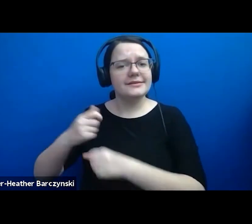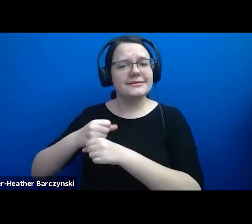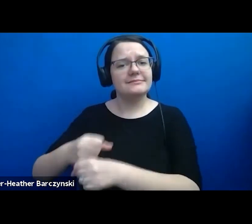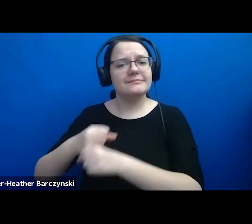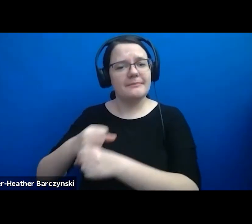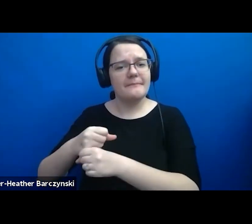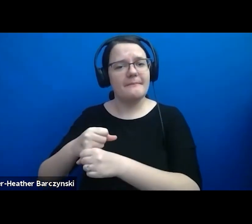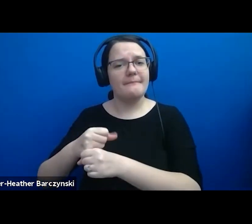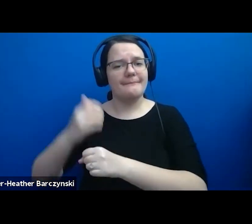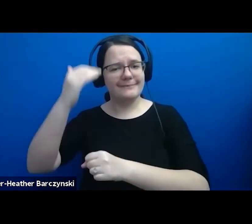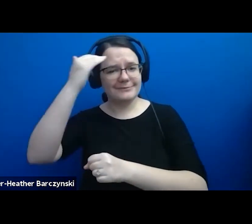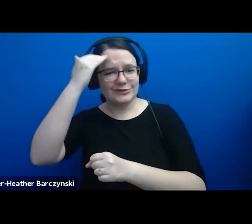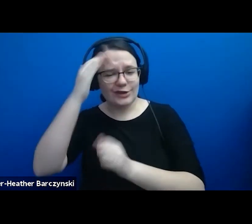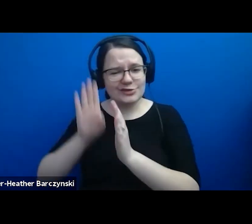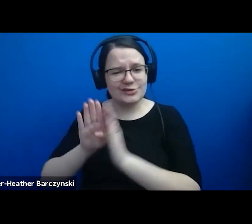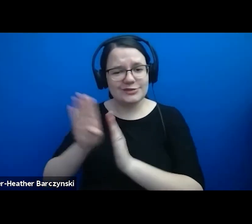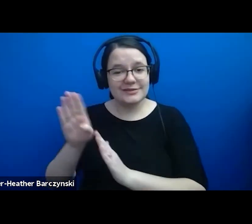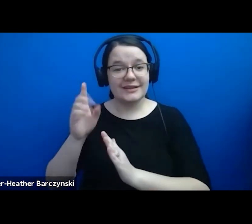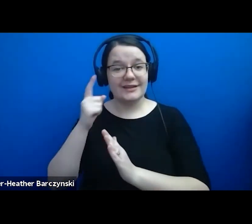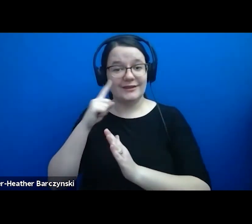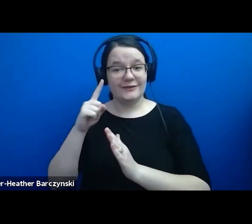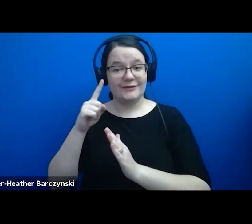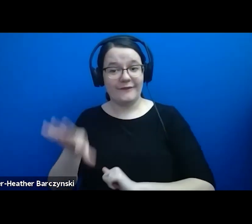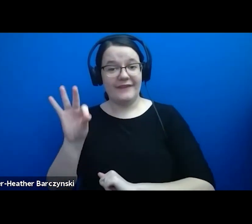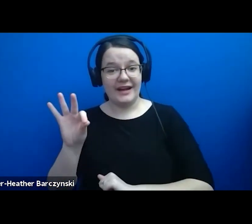knowledge that led to the development of the human papilloma virus vaccine that's the